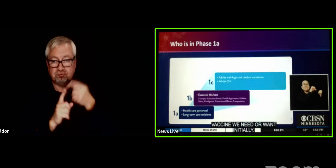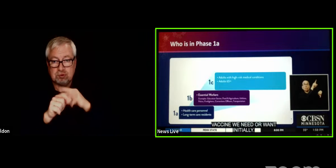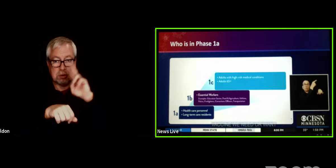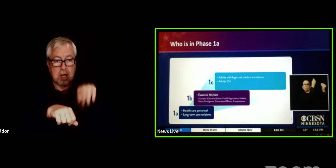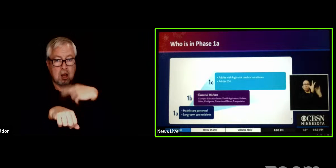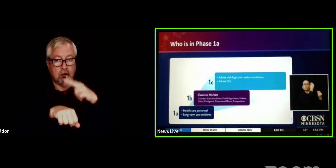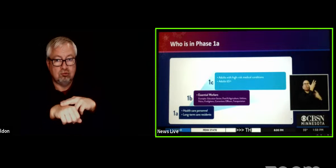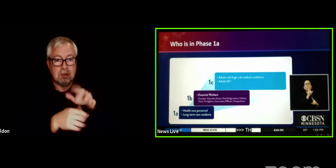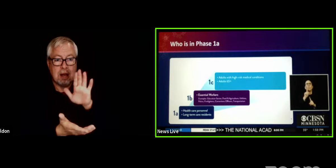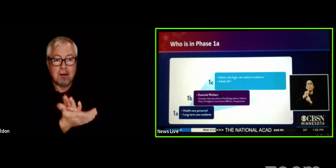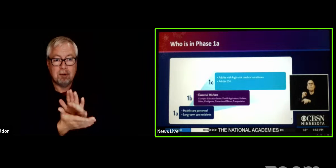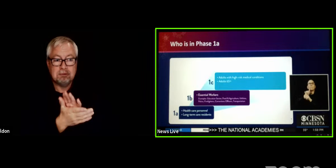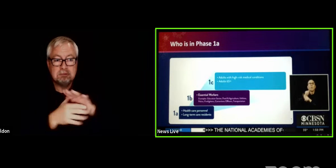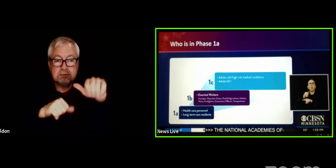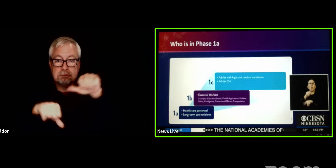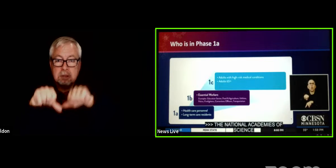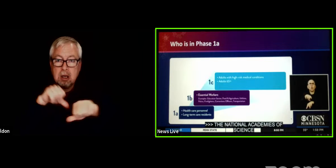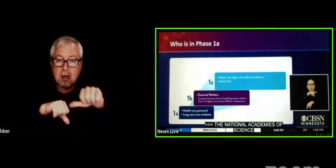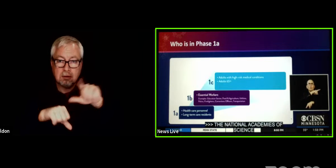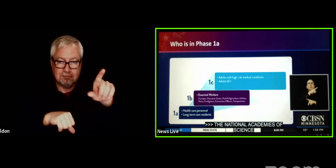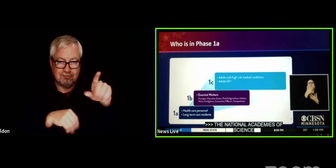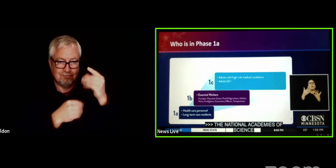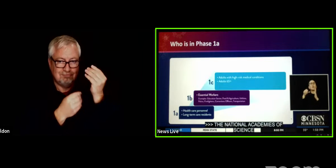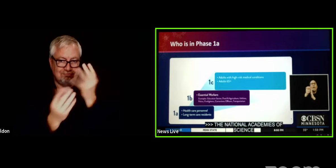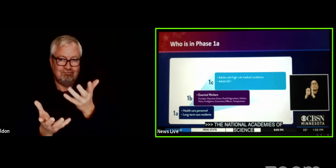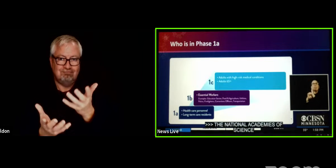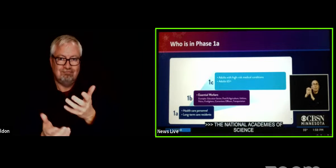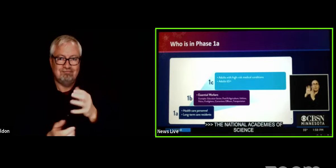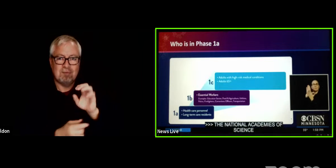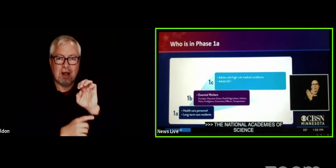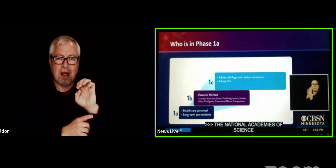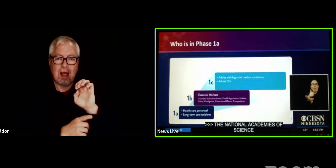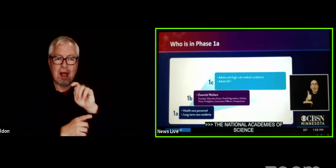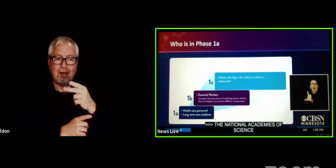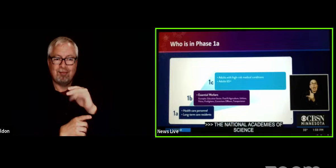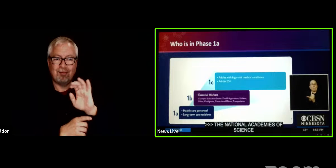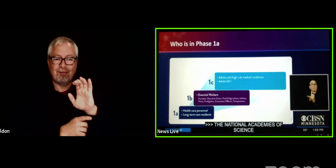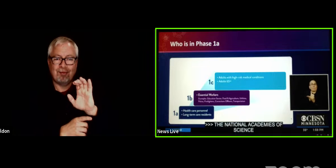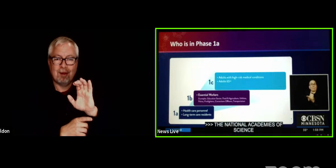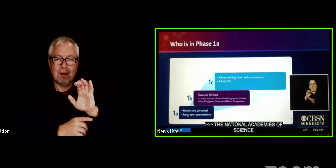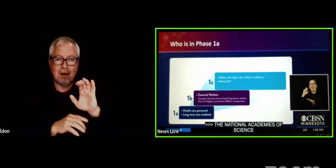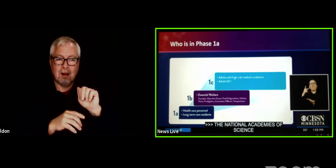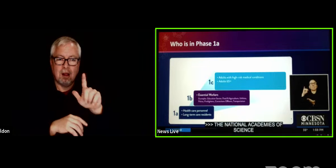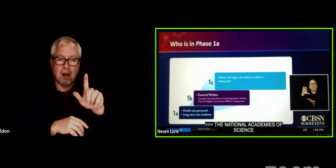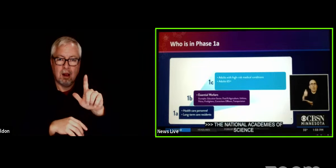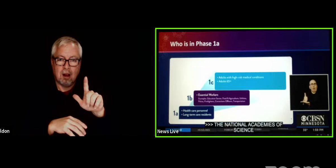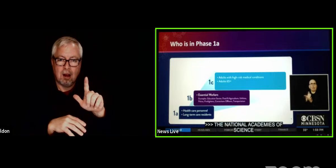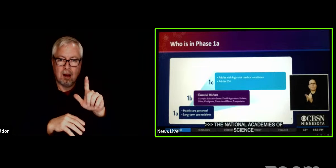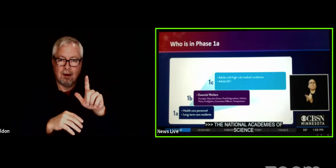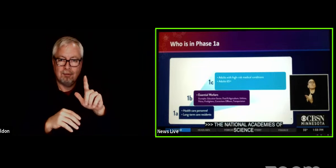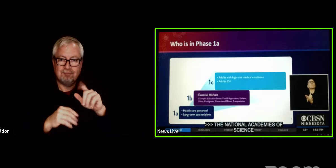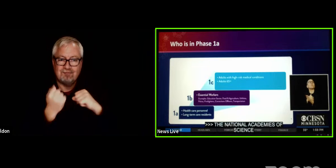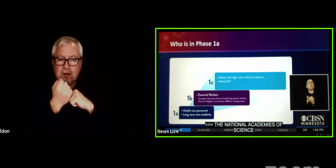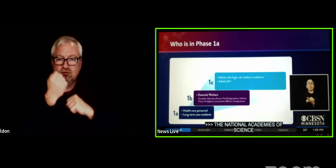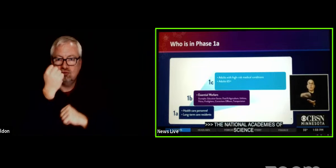DECISION-MAKING, AND WITH THAT GUIDANCE IN MIND, THEN THE CDC, ACIP OR THAT ADVISORY